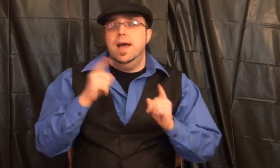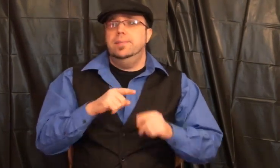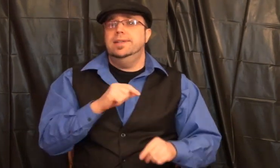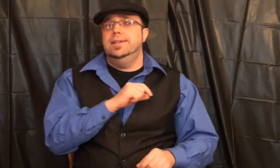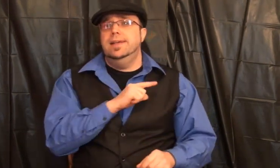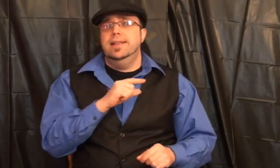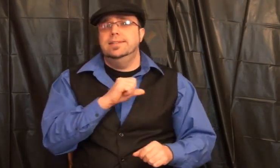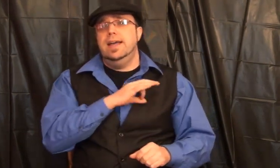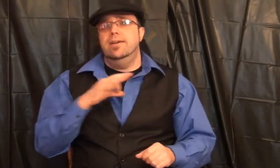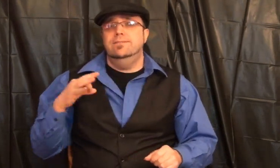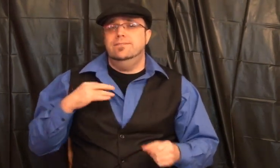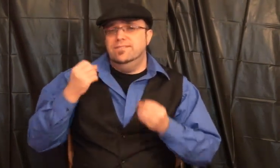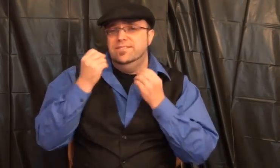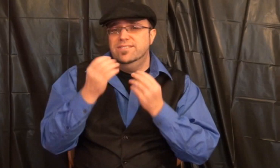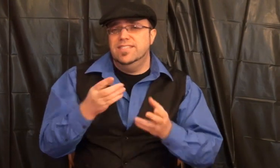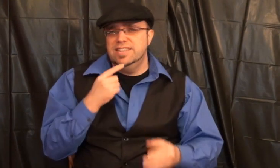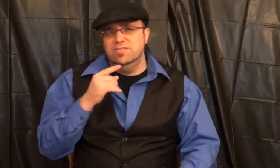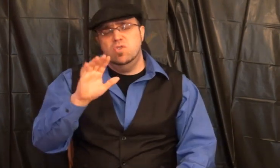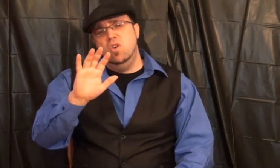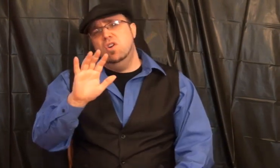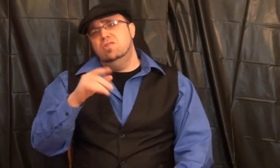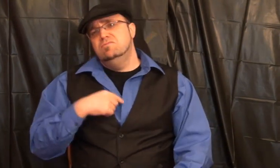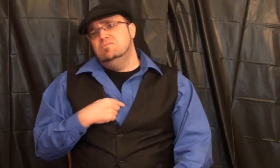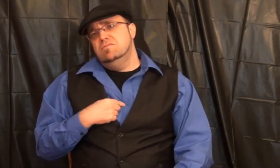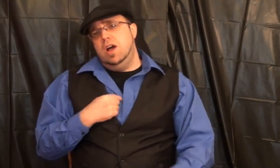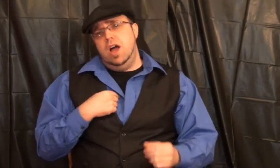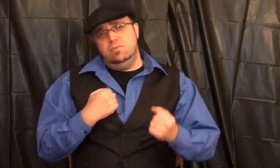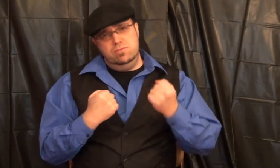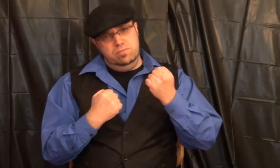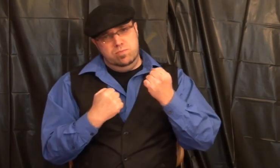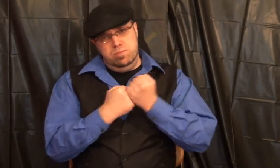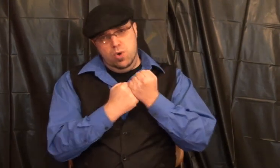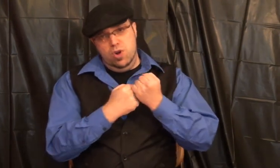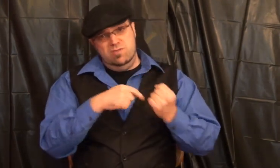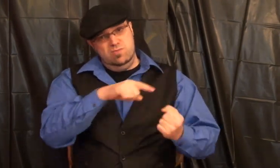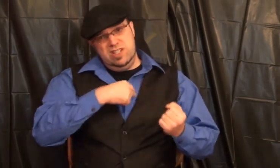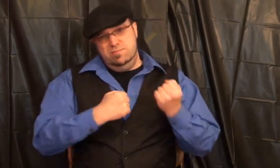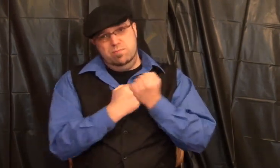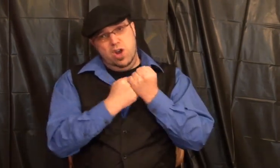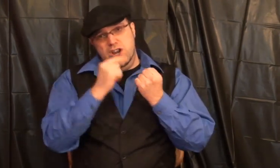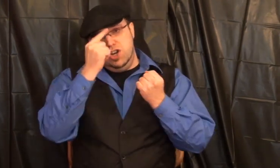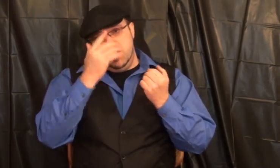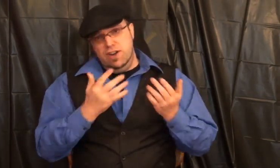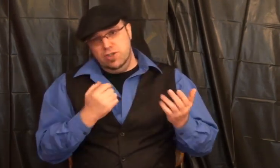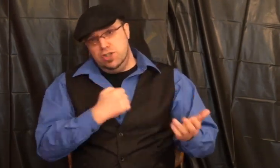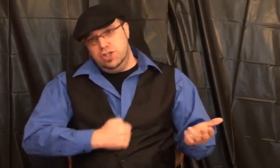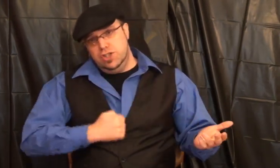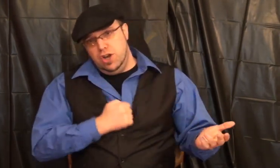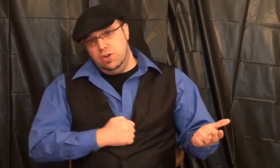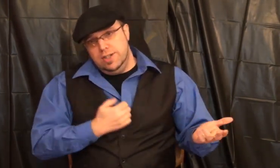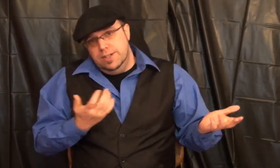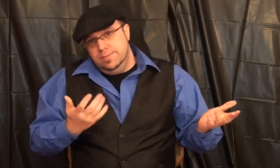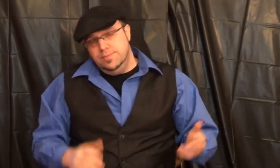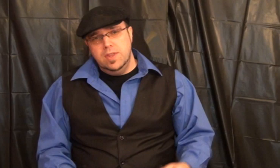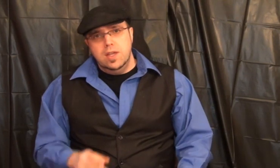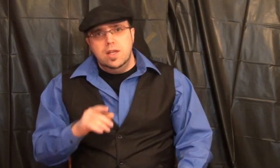And, the staff informs you that they support the governor’s proposal and apology.